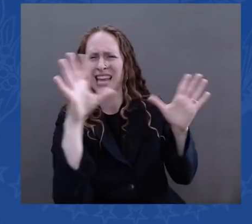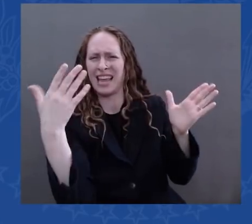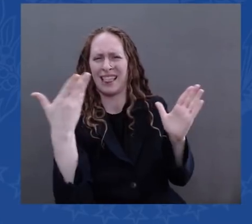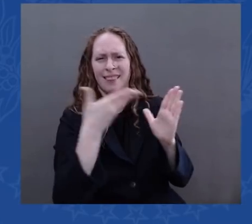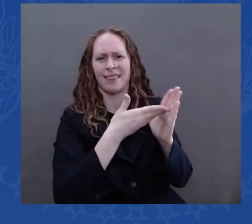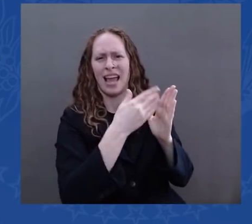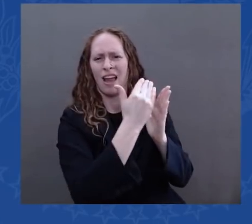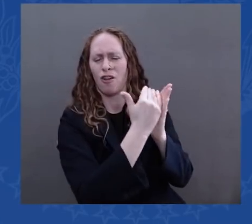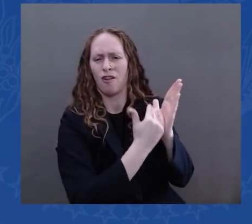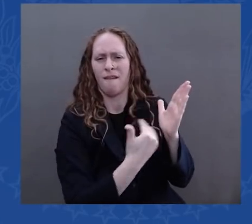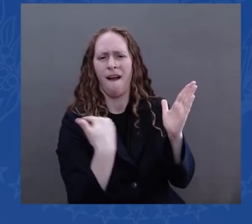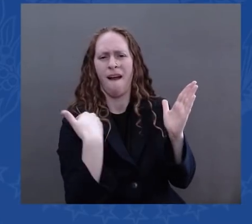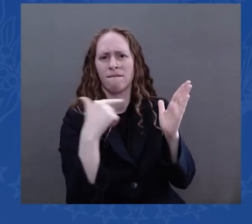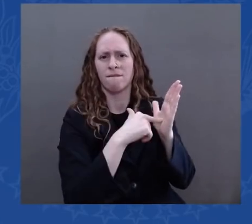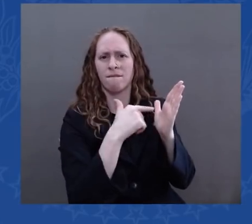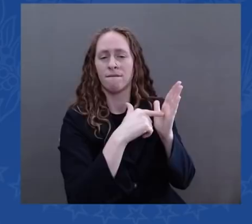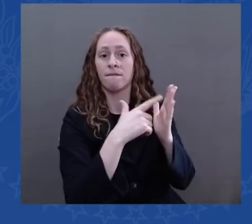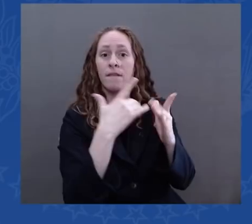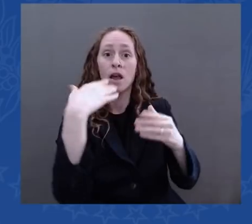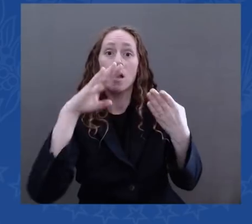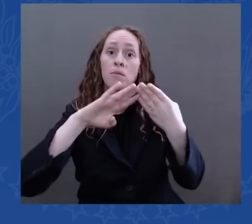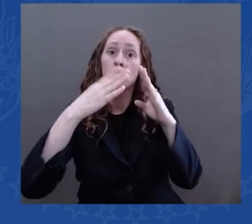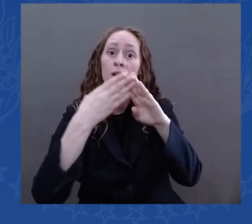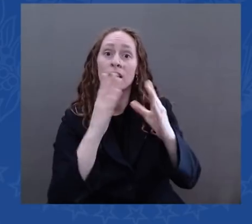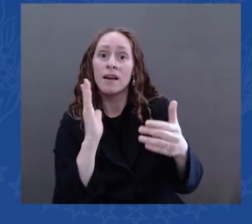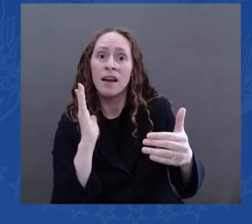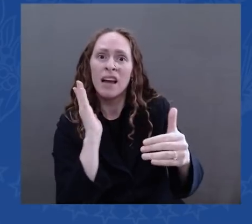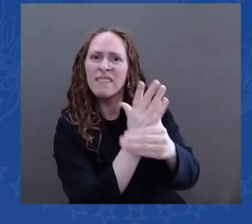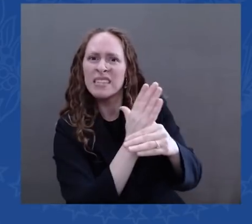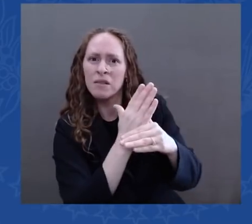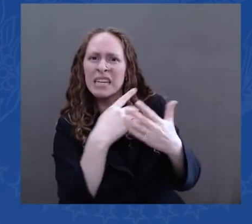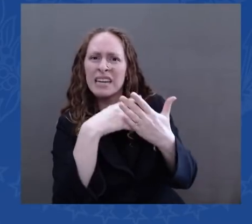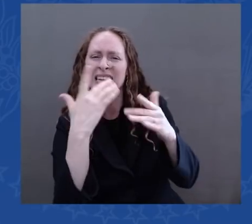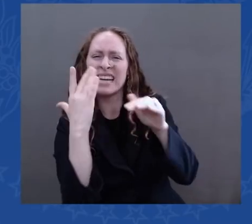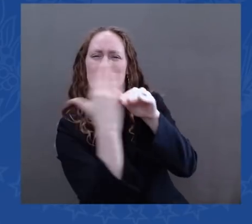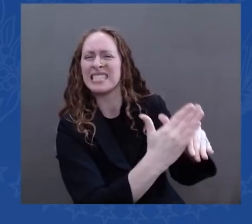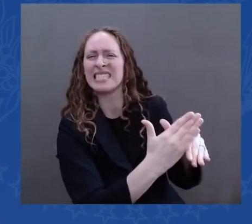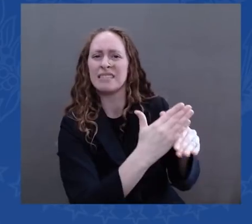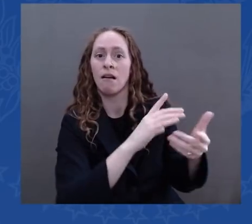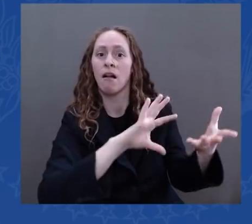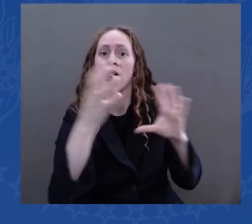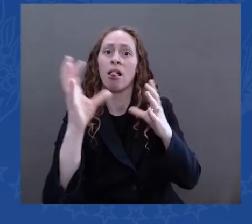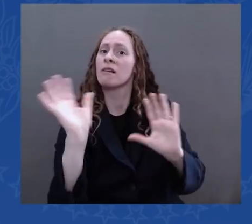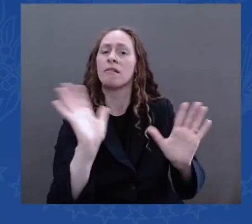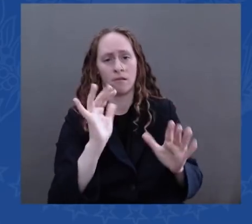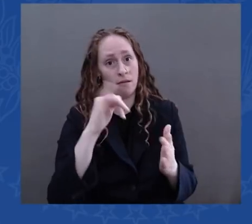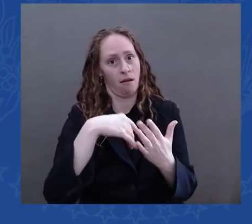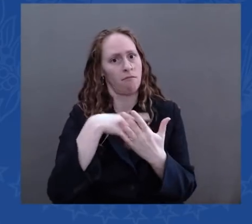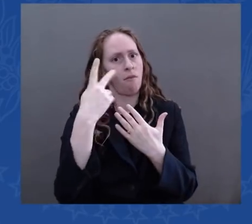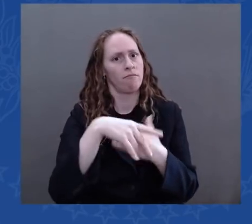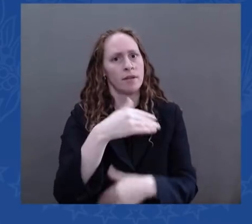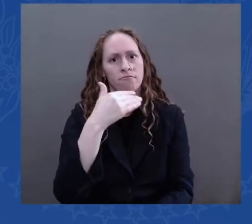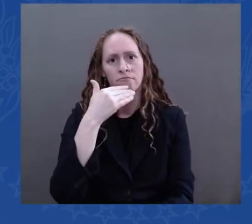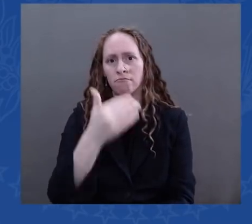They significantly reduce crime. So, that's a big piece of it. The Press: Just a follow-up. Is any -- is any of it related to political pressure